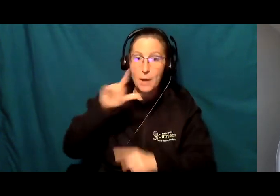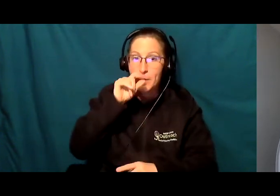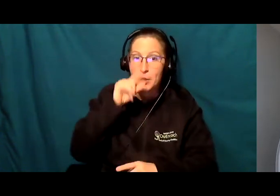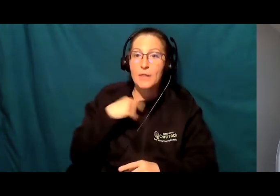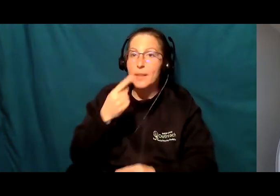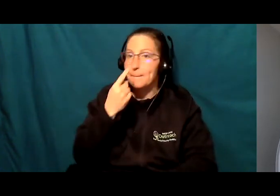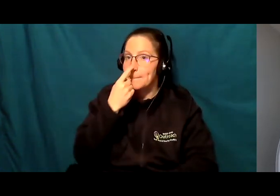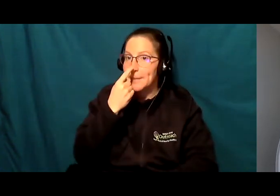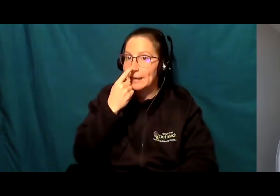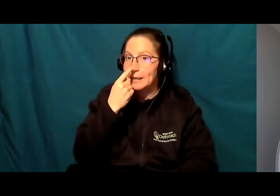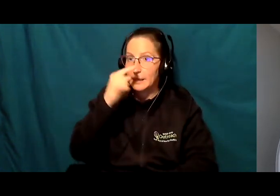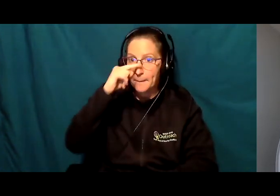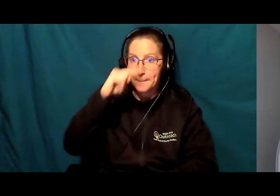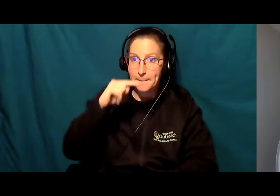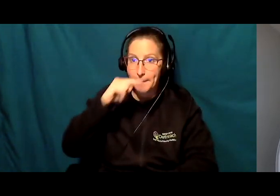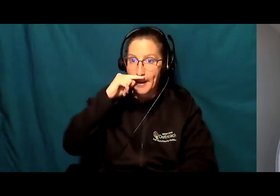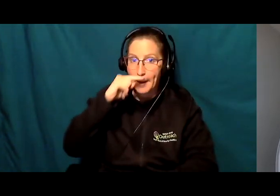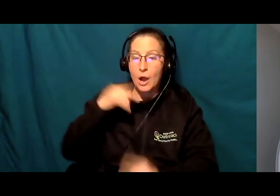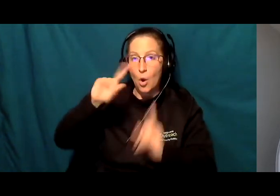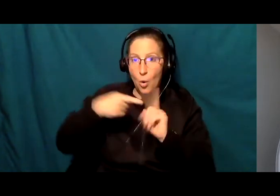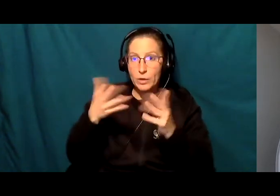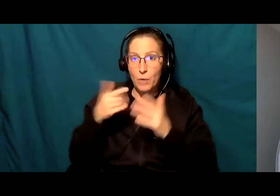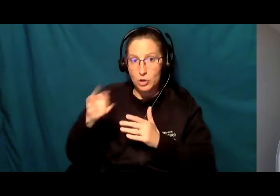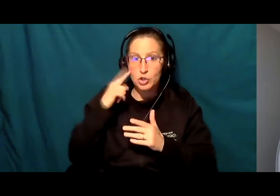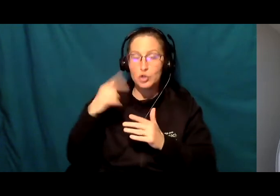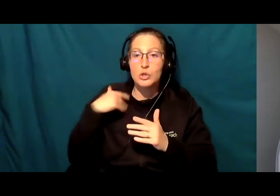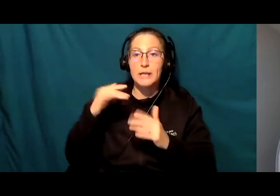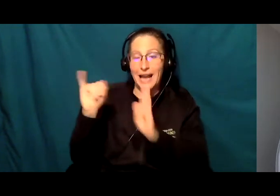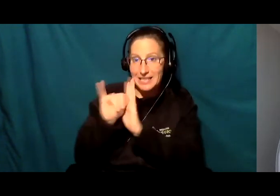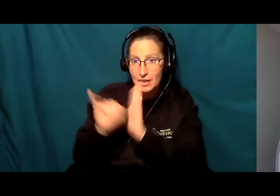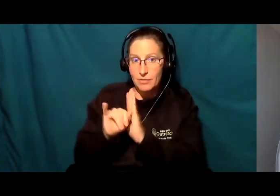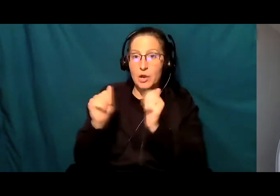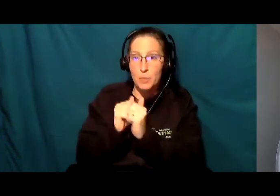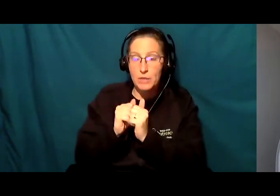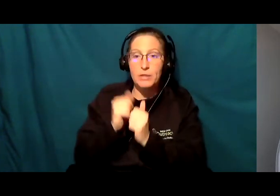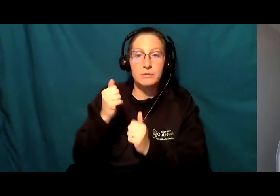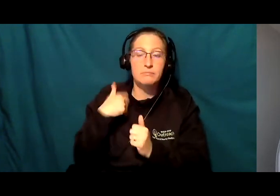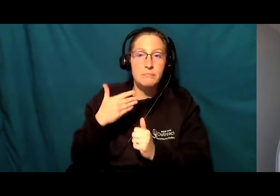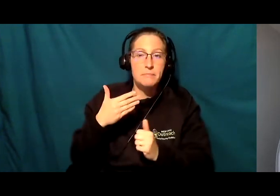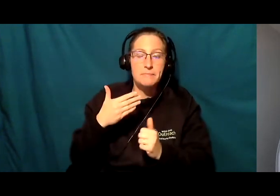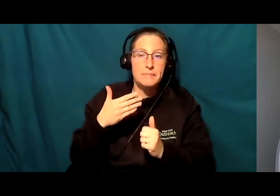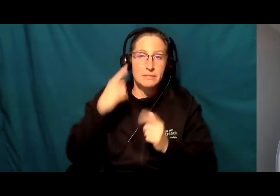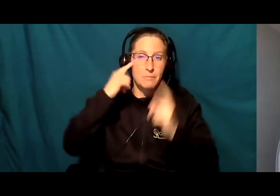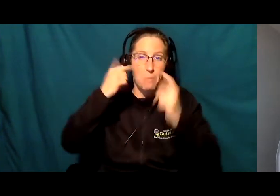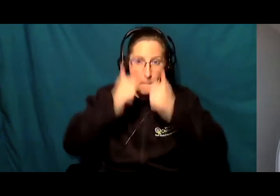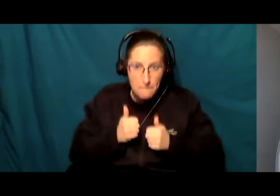I only want her to be able to identify with poor vision. She has some vision, but she can use her vision